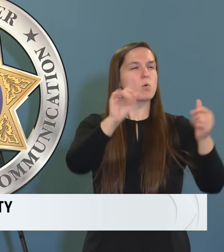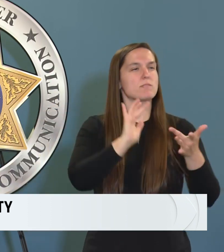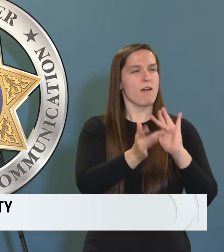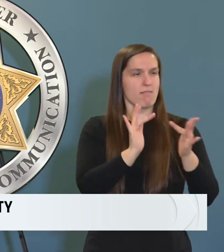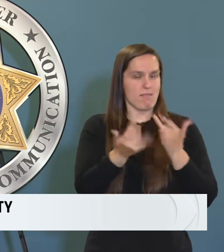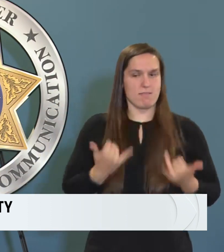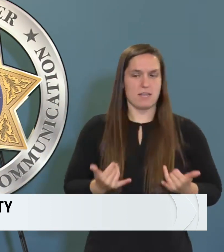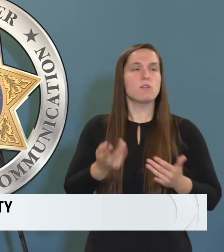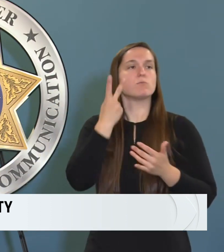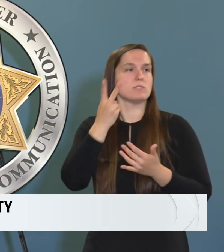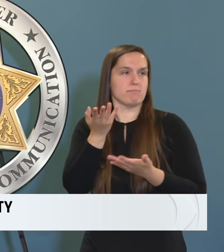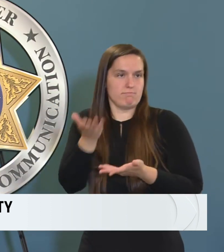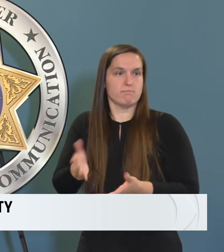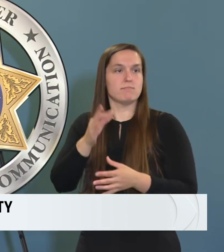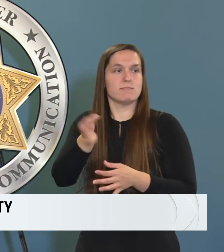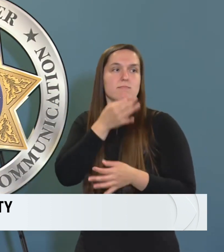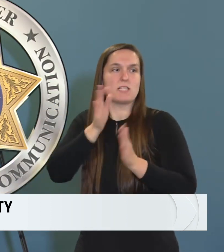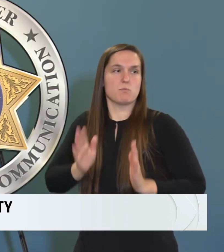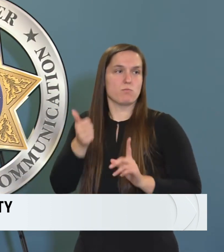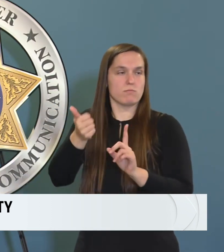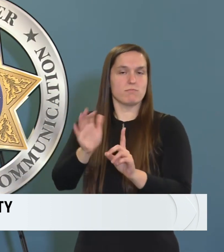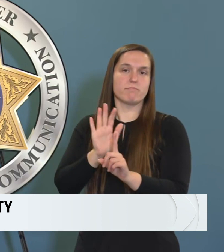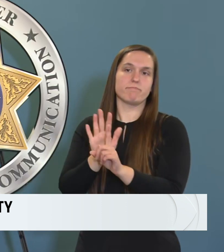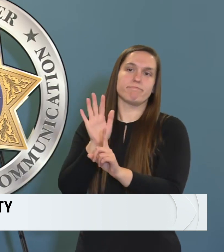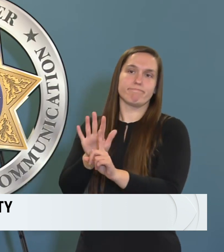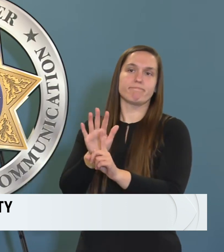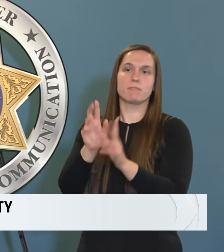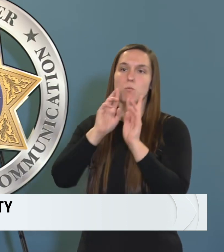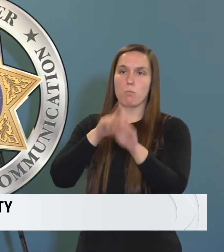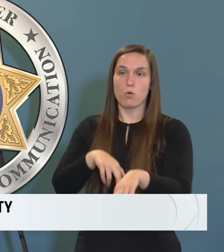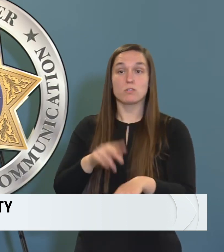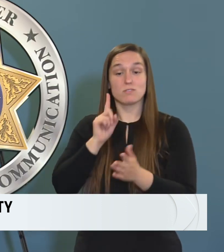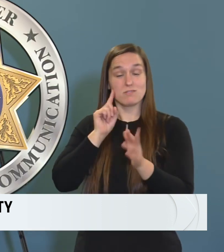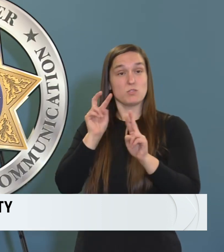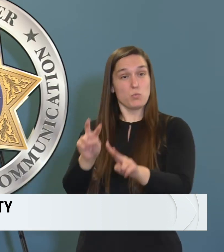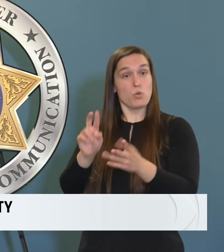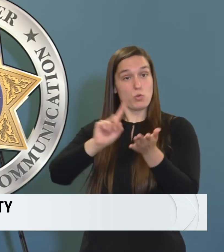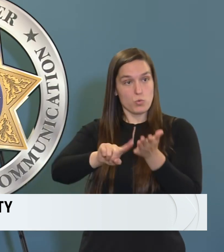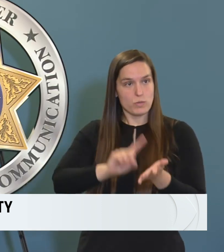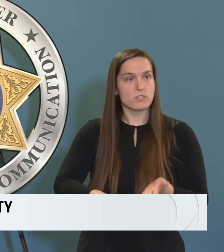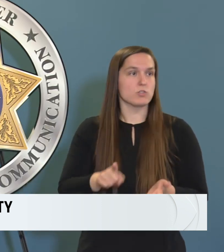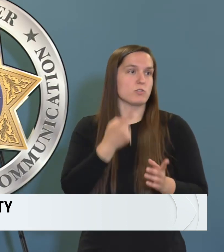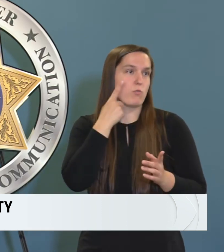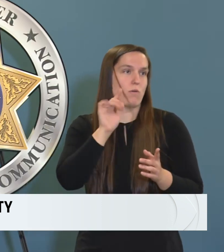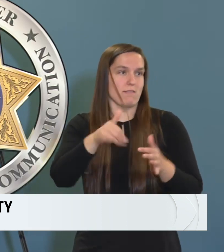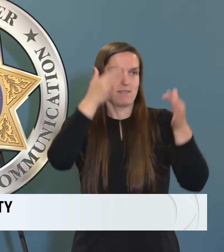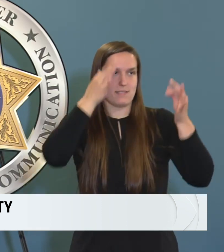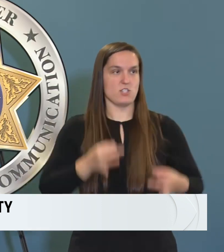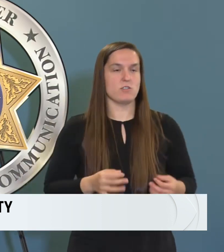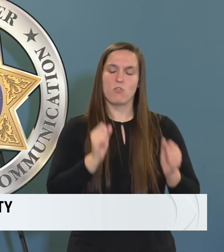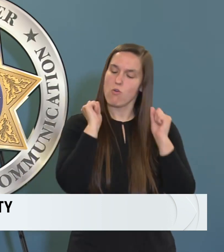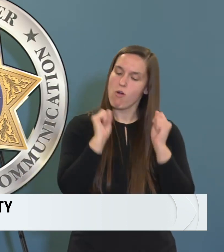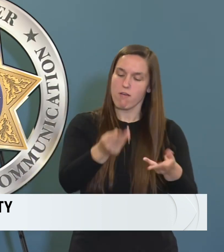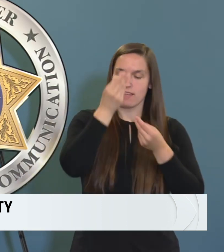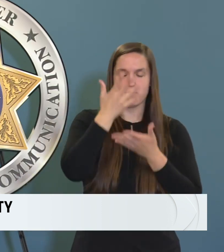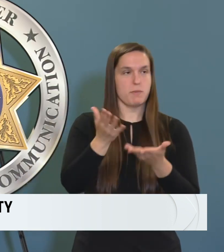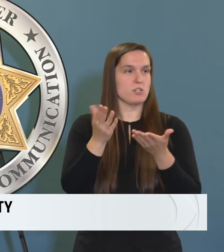WE LEARNED THAT FIRE THAT IS BURIED BY DIRT AND HAS SMOLDERING EMBERS CAN GO FROM HOURS, DAYS AND WEEKS AND IN SOME CONDITIONS EVEN MONTHS. AND THE MATERIALS WE WE SHARING